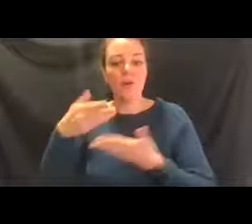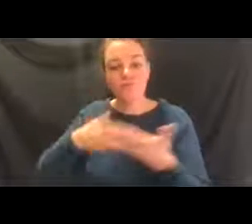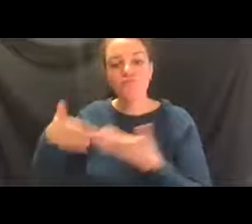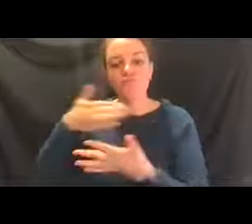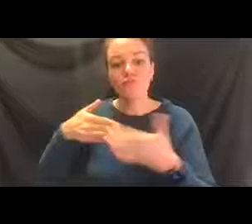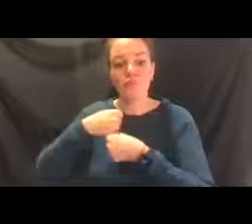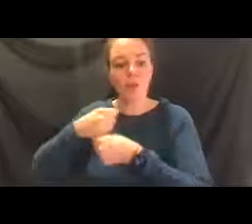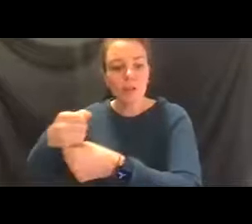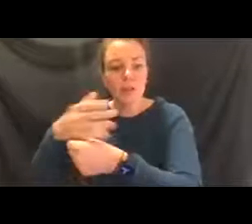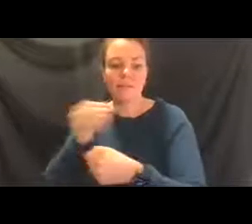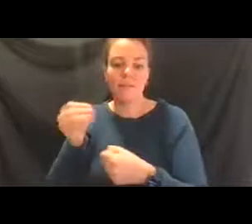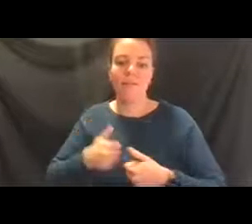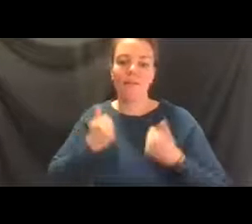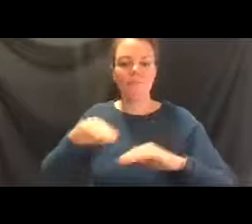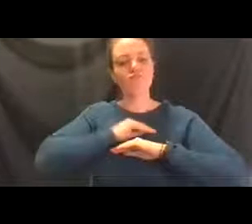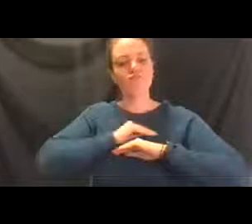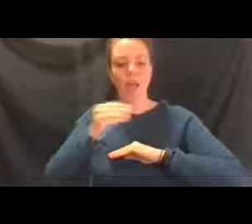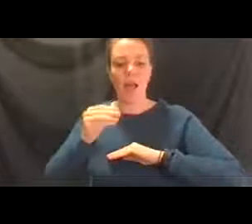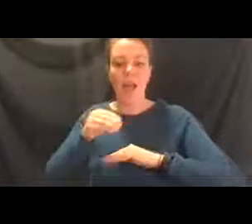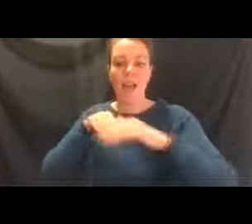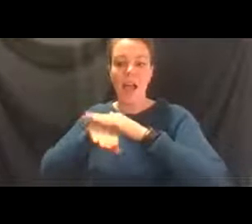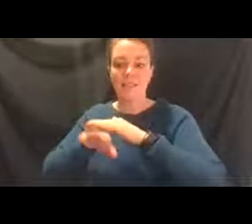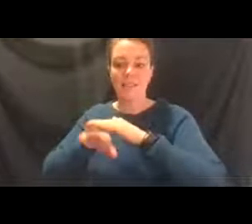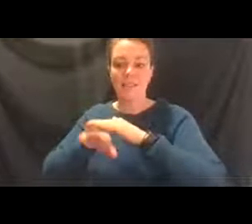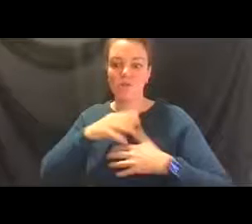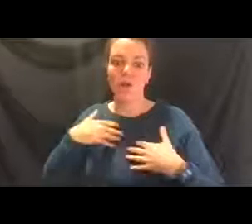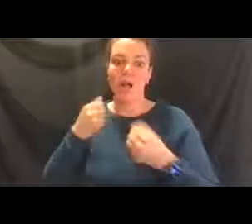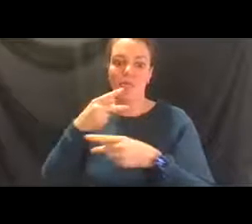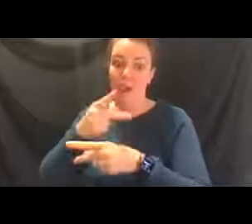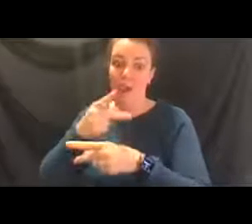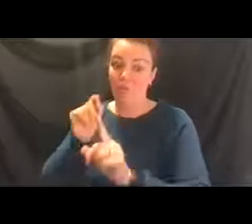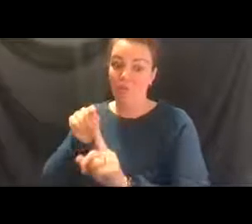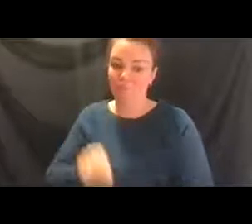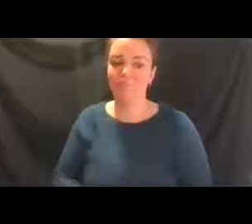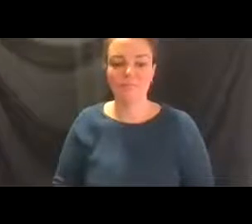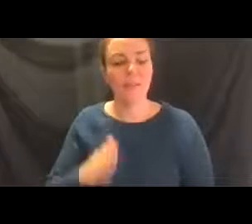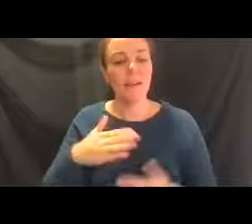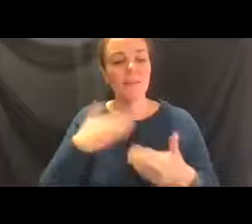and access to quality health care. The next slides are really going to focus on those